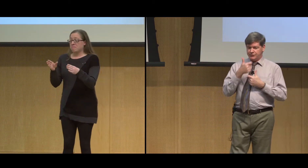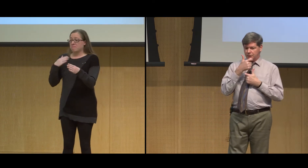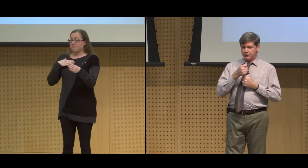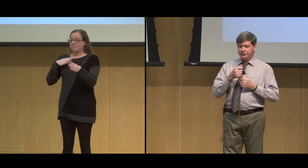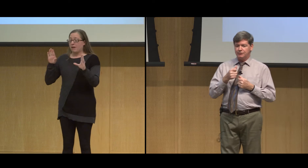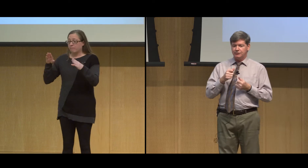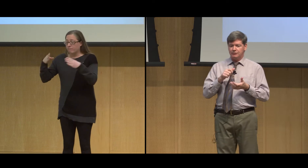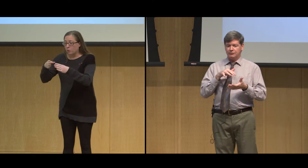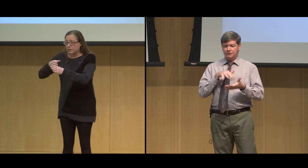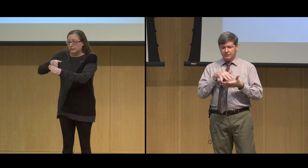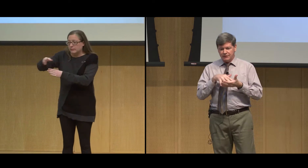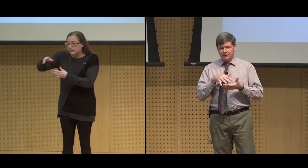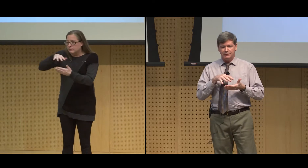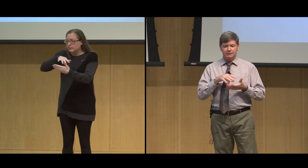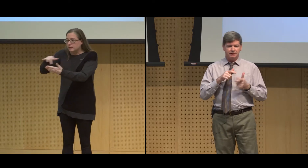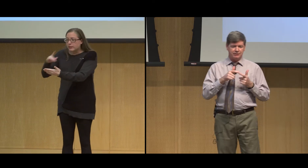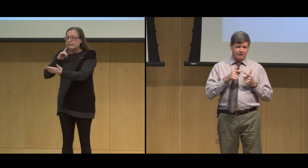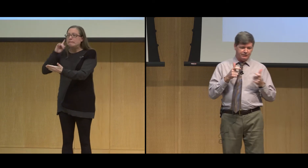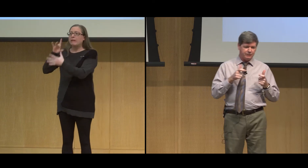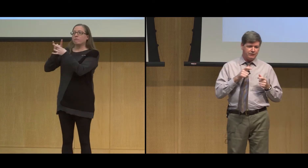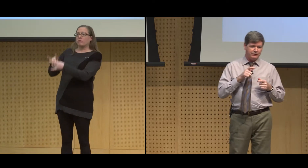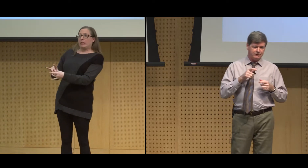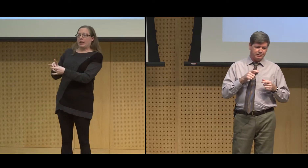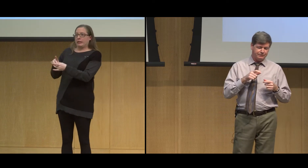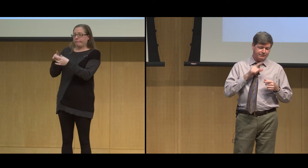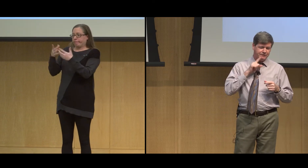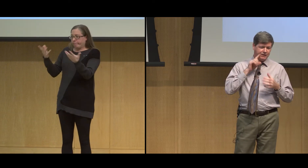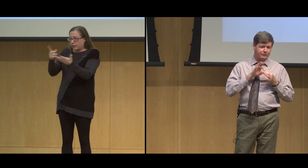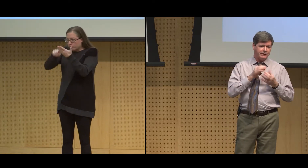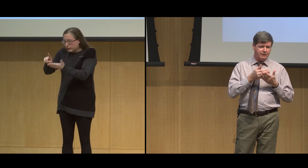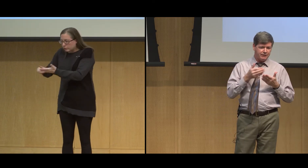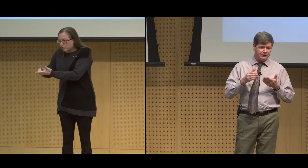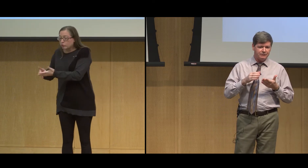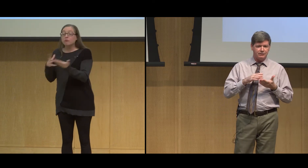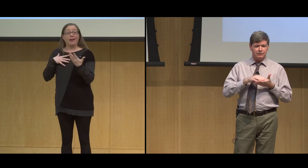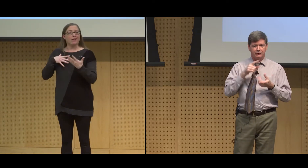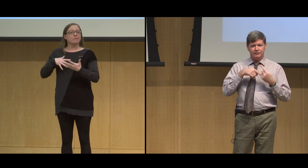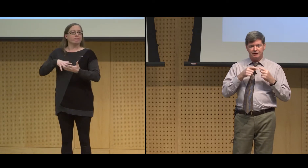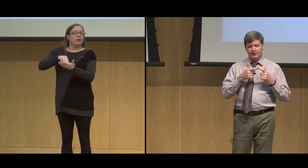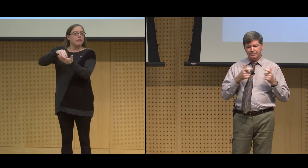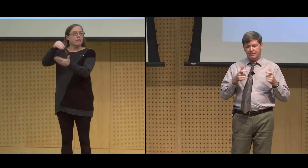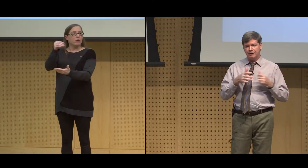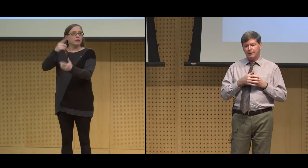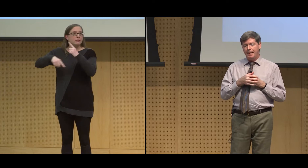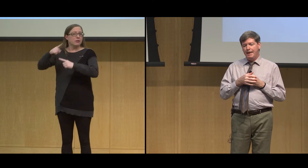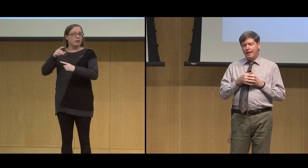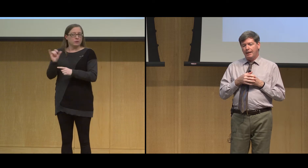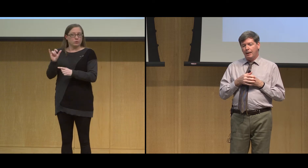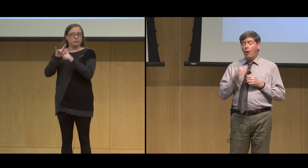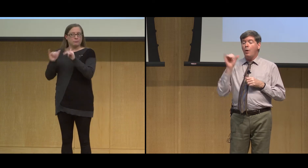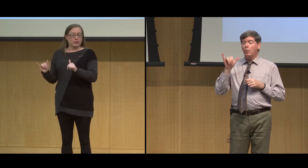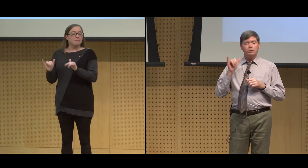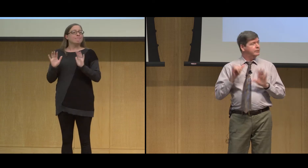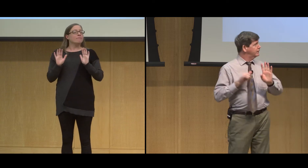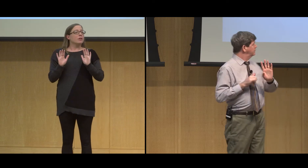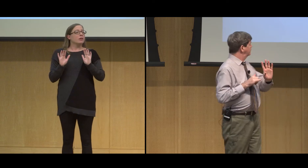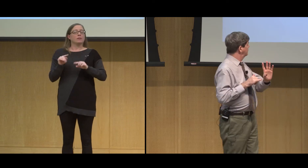in studying, et cetera, Deaf-related things and learning sign, et cetera-- Oh! Well, hold on.